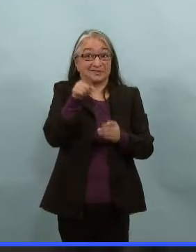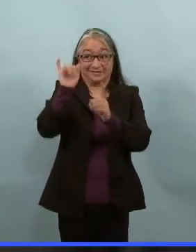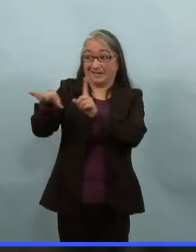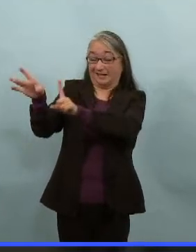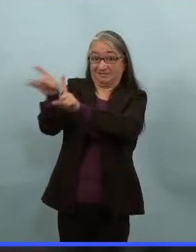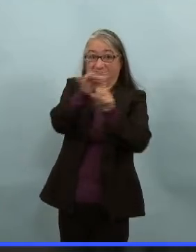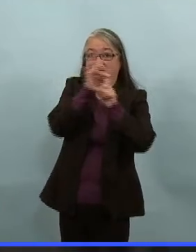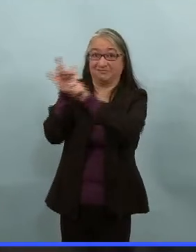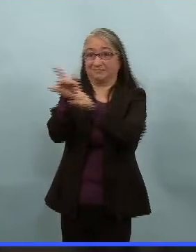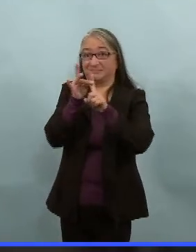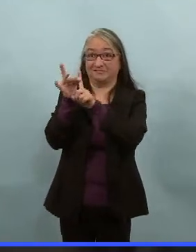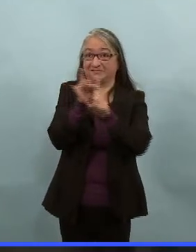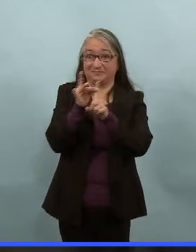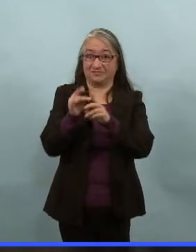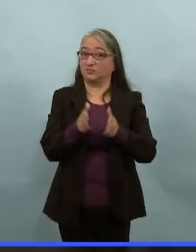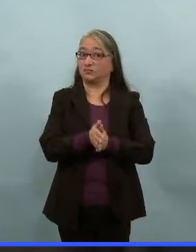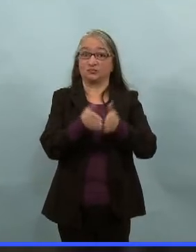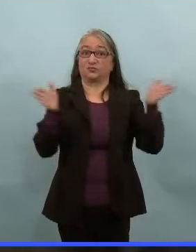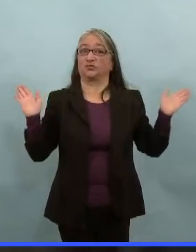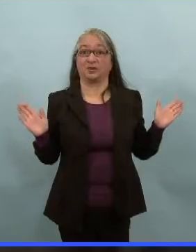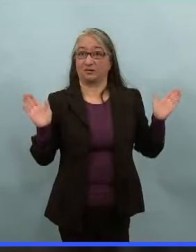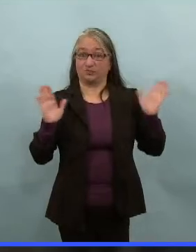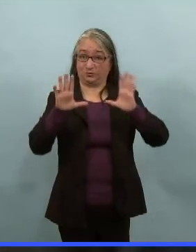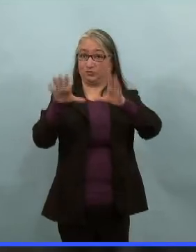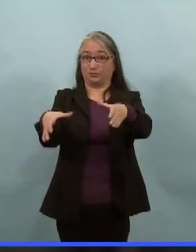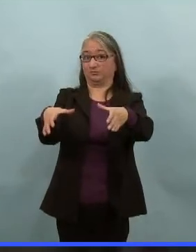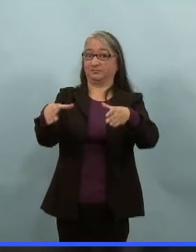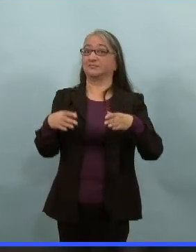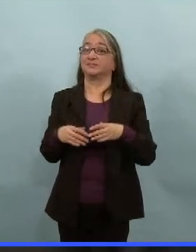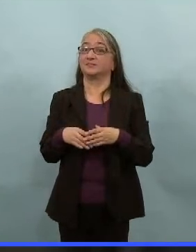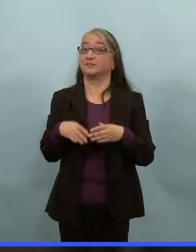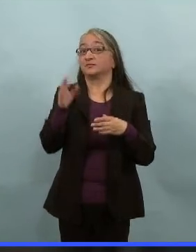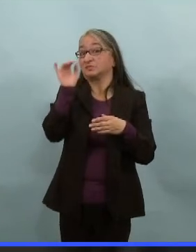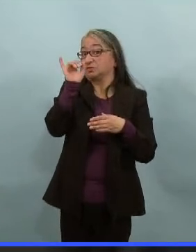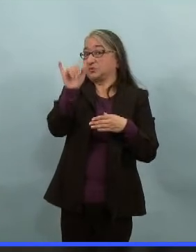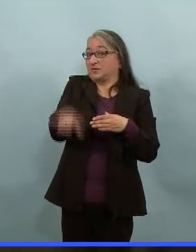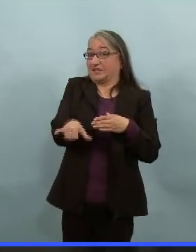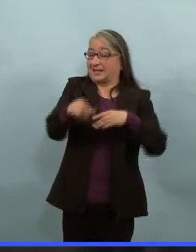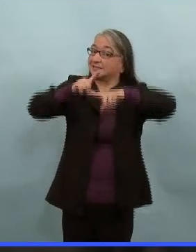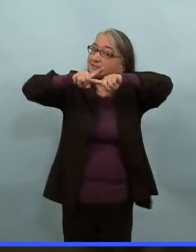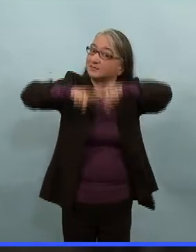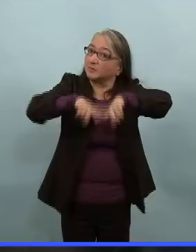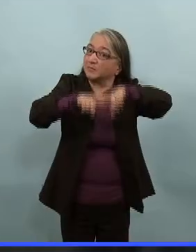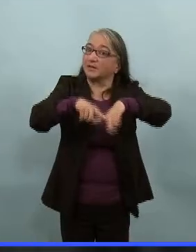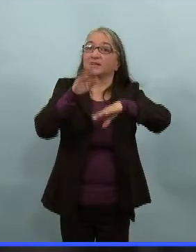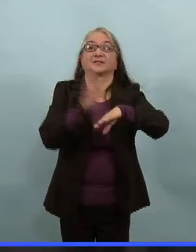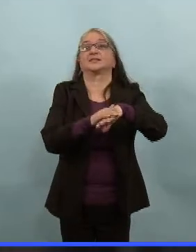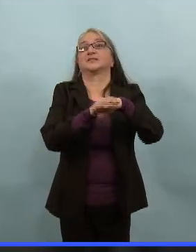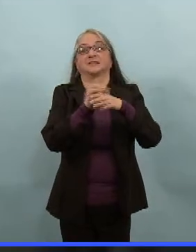to what occurred with omicron as well so all those things play into effect on severe outcomes in the